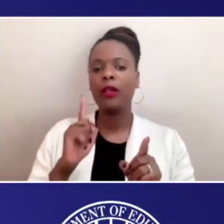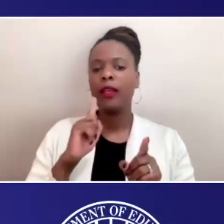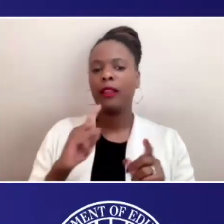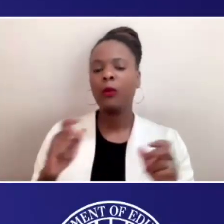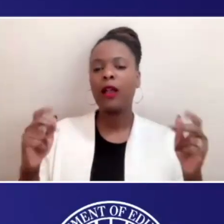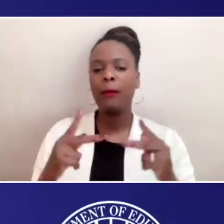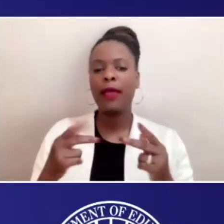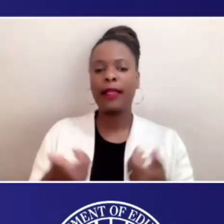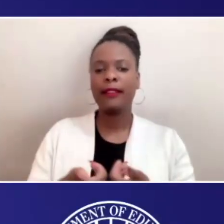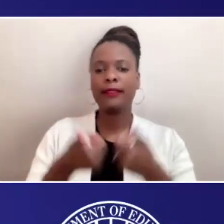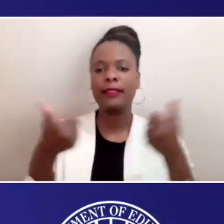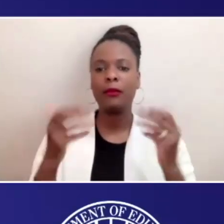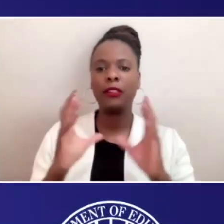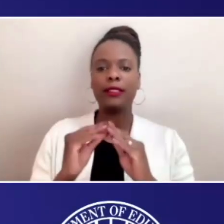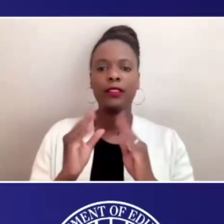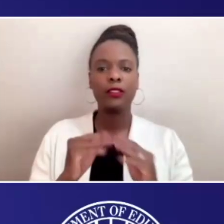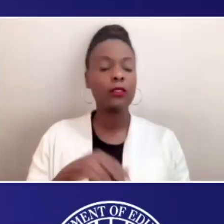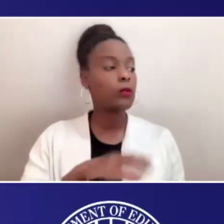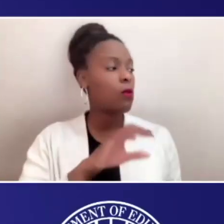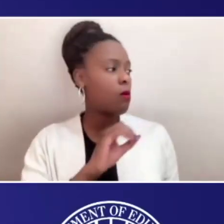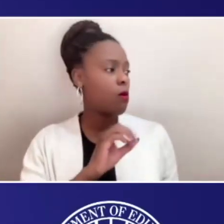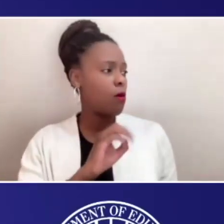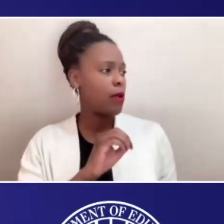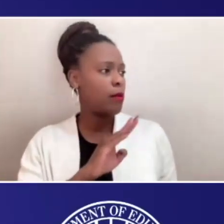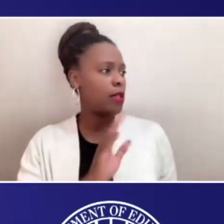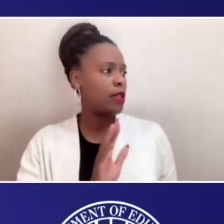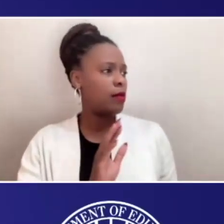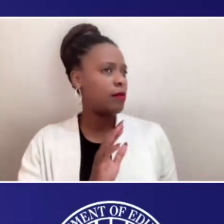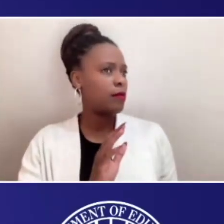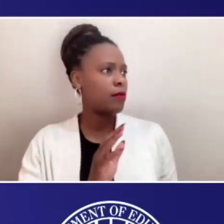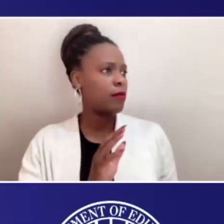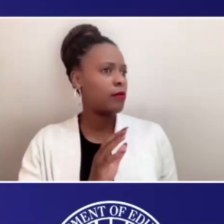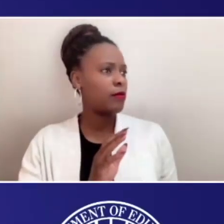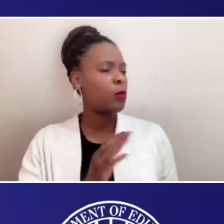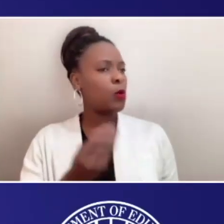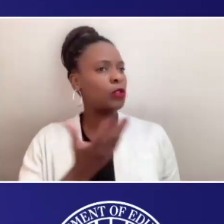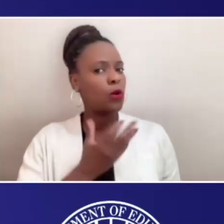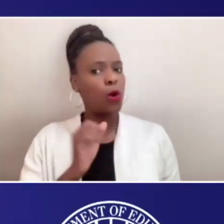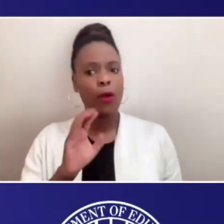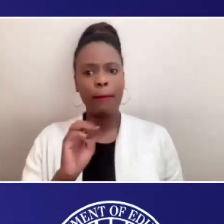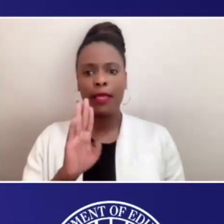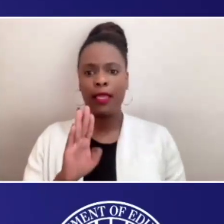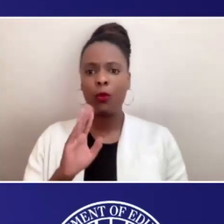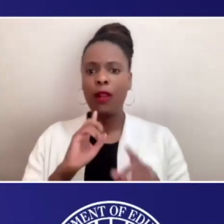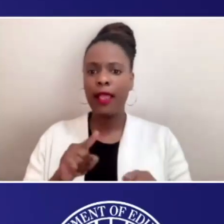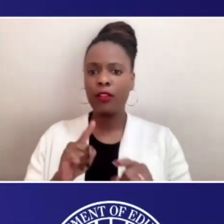Okay. So OMB, earlier in the week, we were told OMB would answer that question, but there's more work to be done?